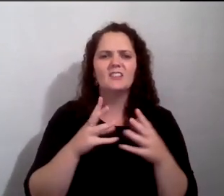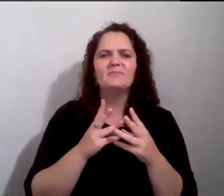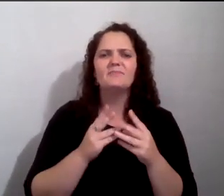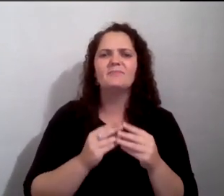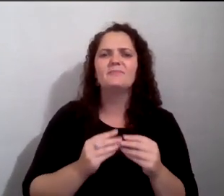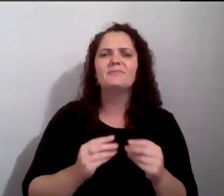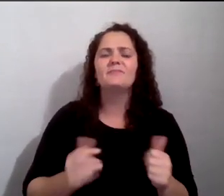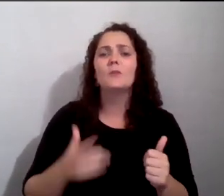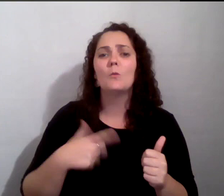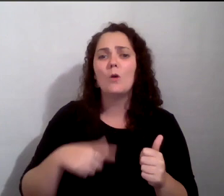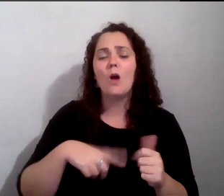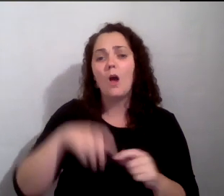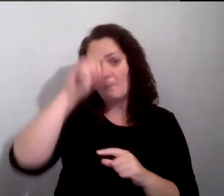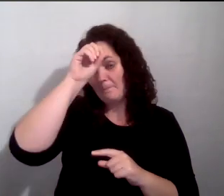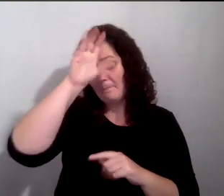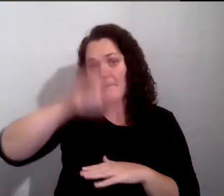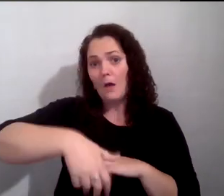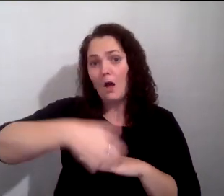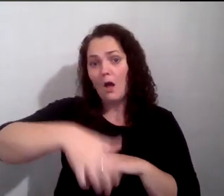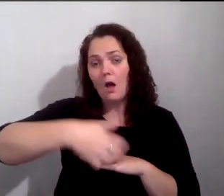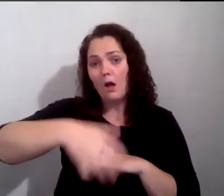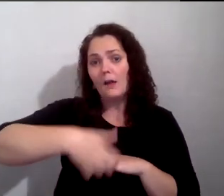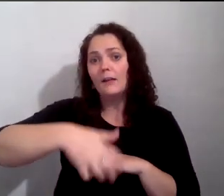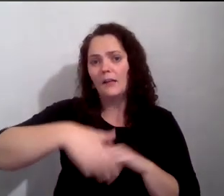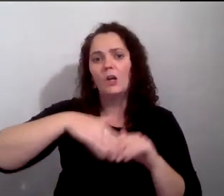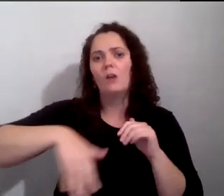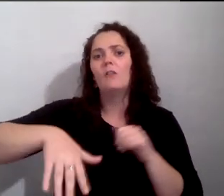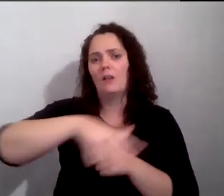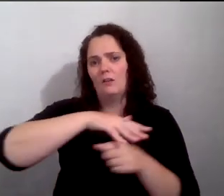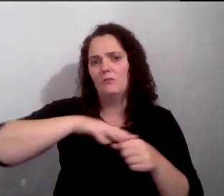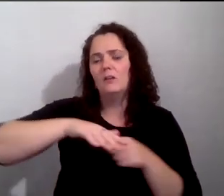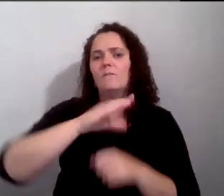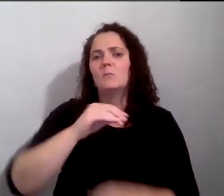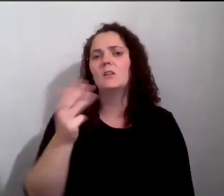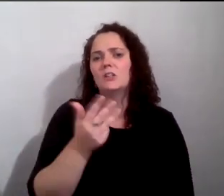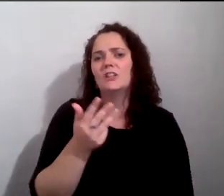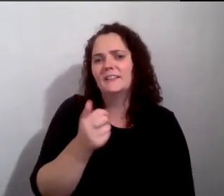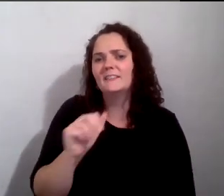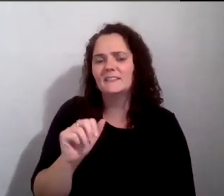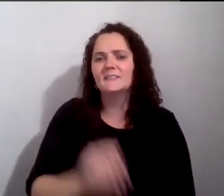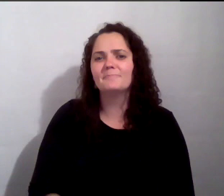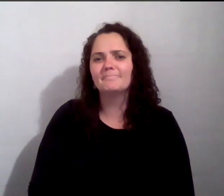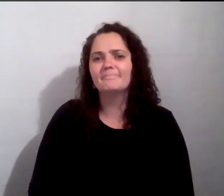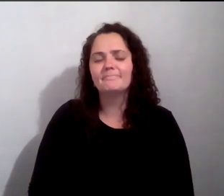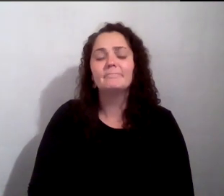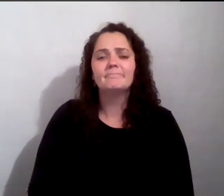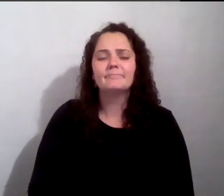then comes to the island. But what I’d also like to point out is is the perspective from which these works